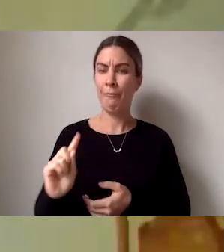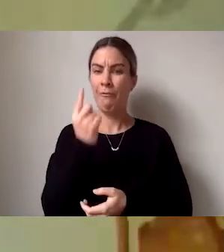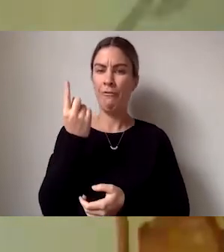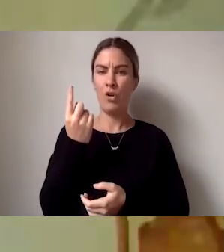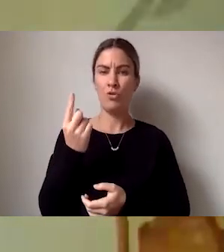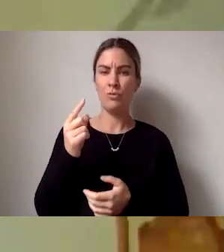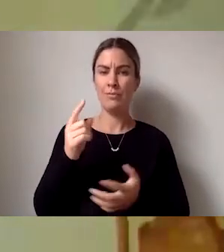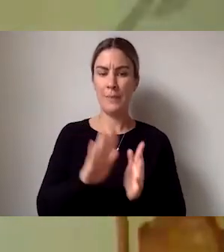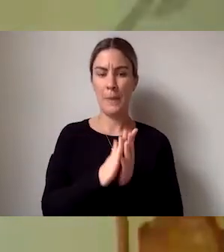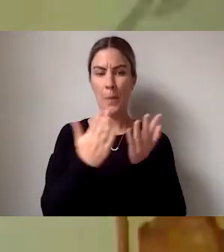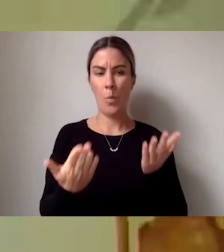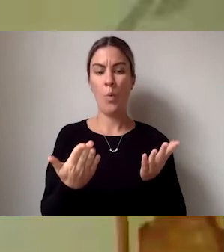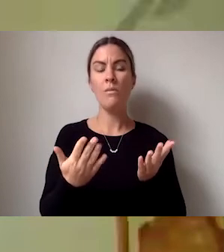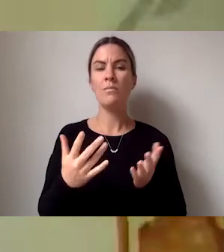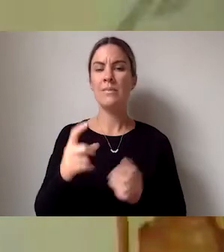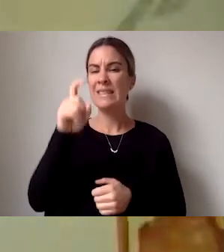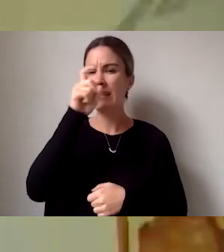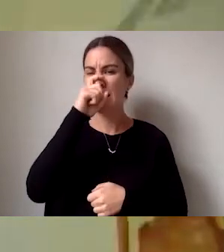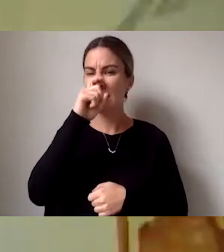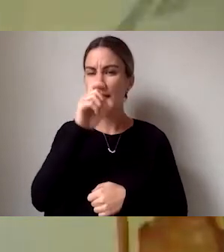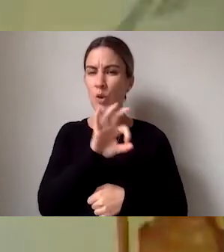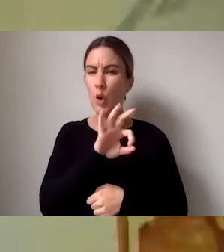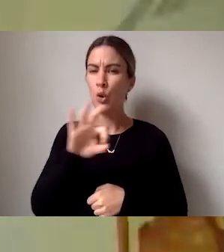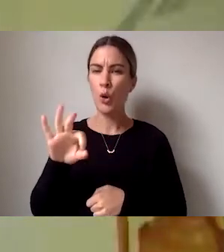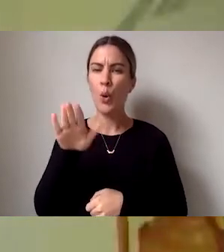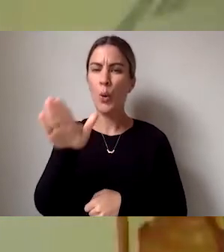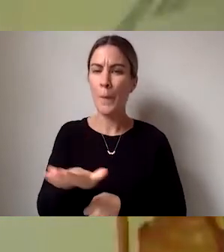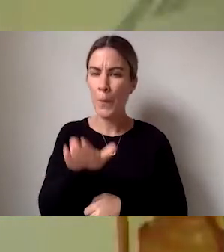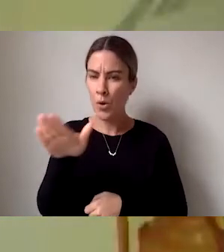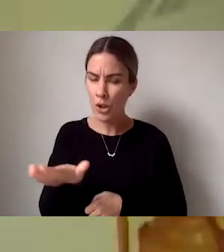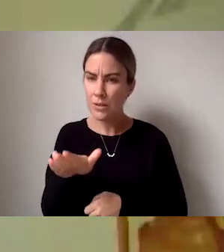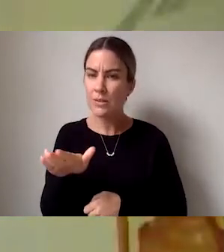through Brio Books. He spent the last decade involved in community